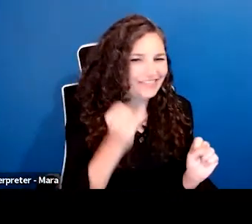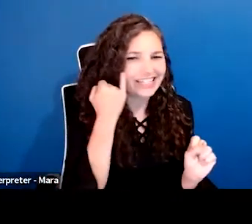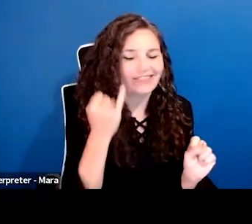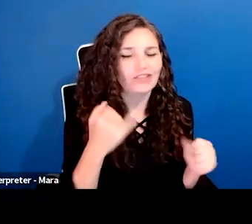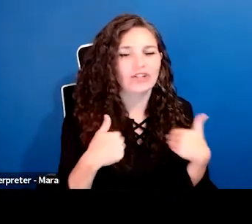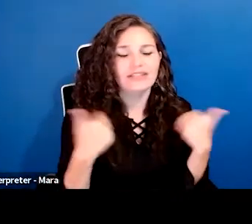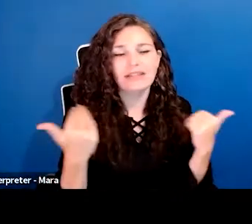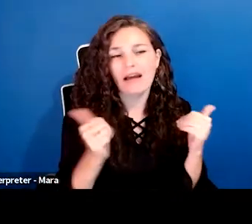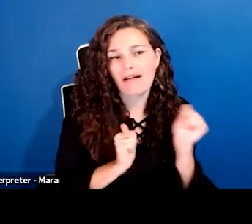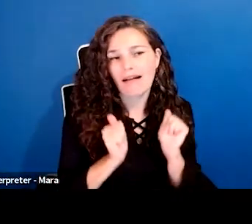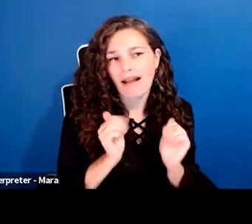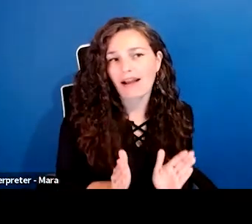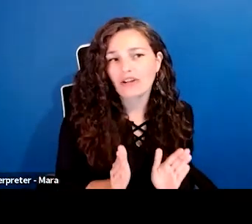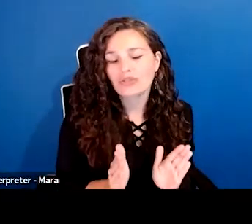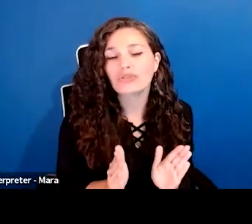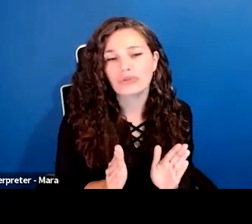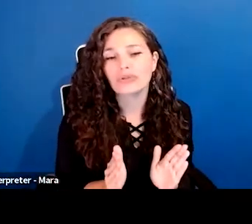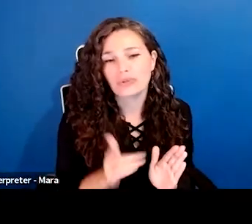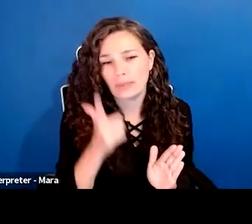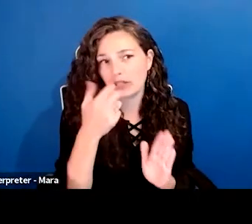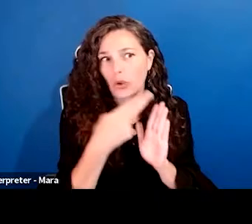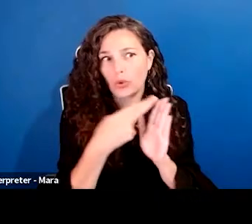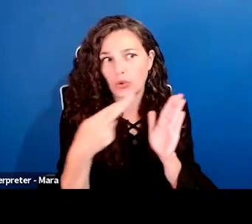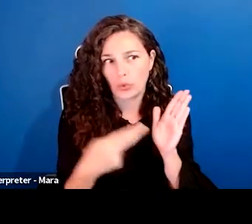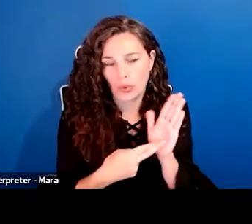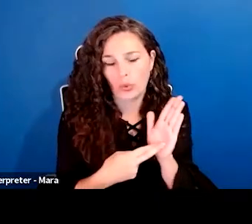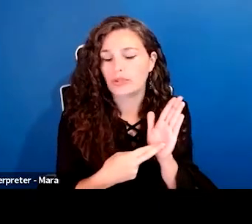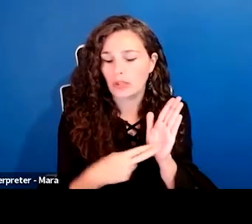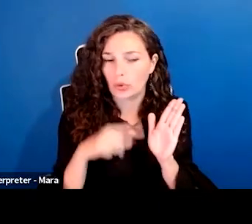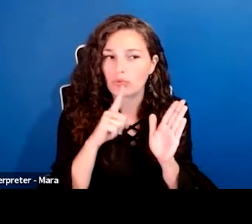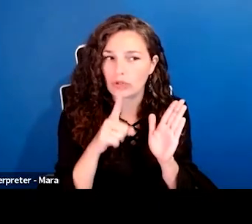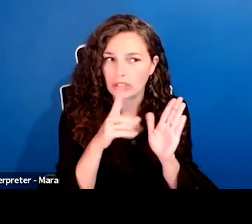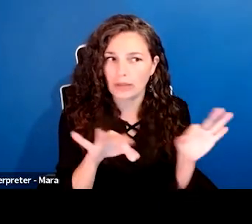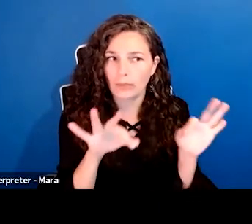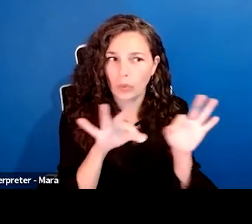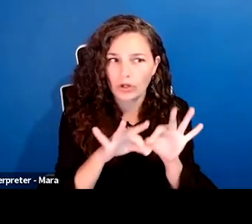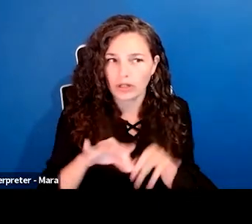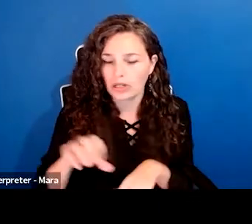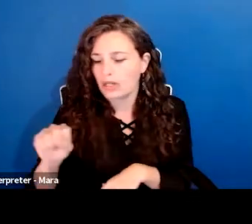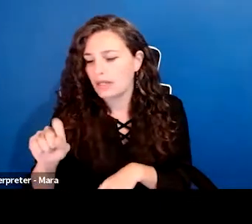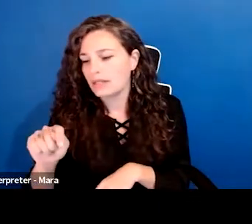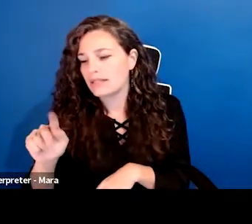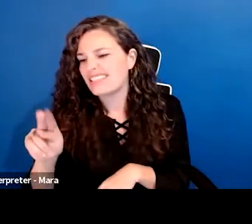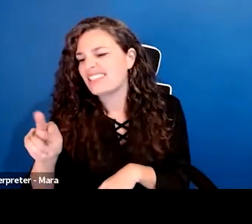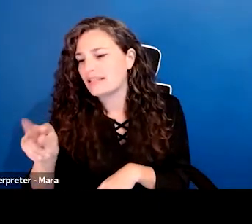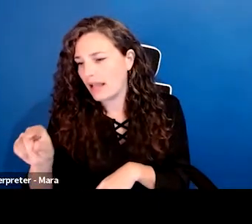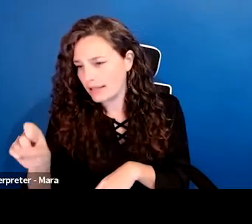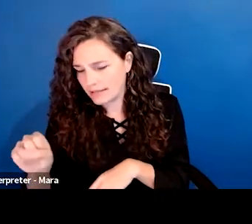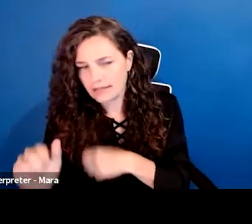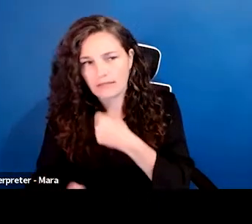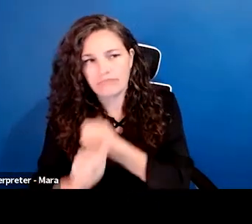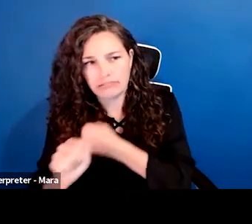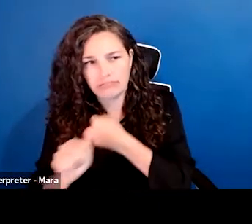Minors rules are of utmost importance. Stunts, hazardous or rough work, potentially